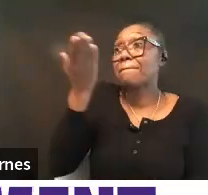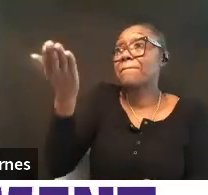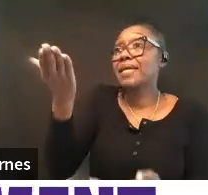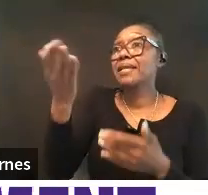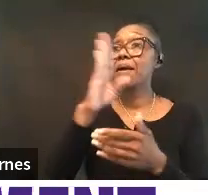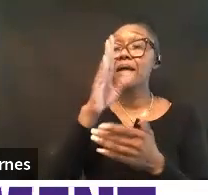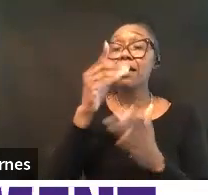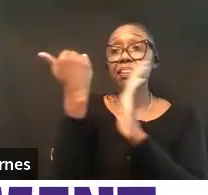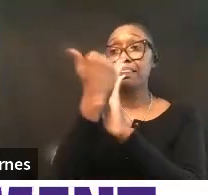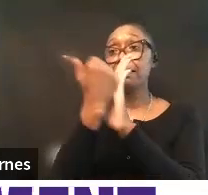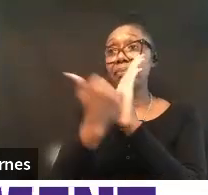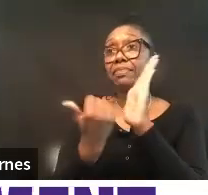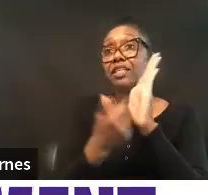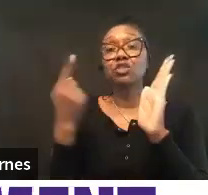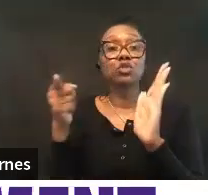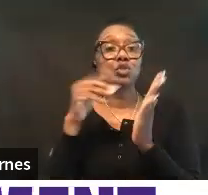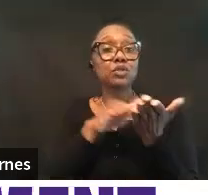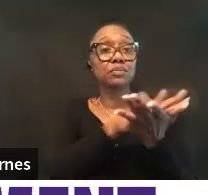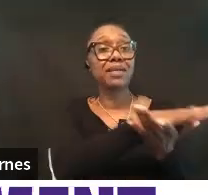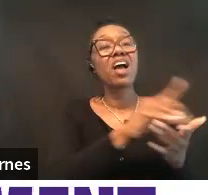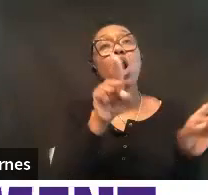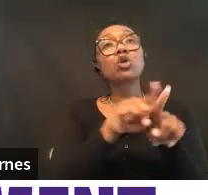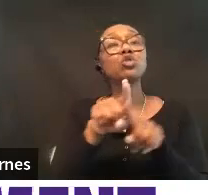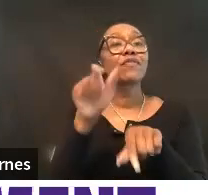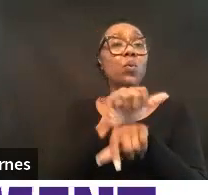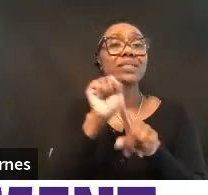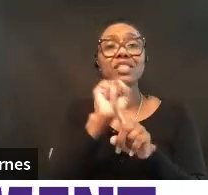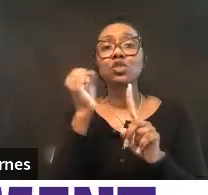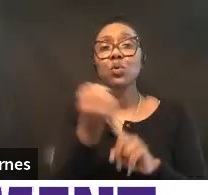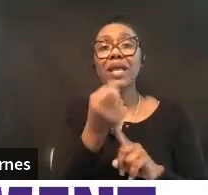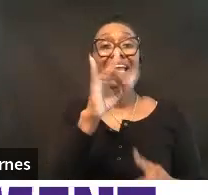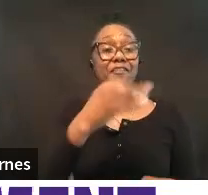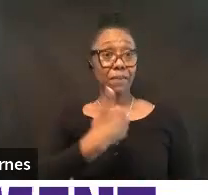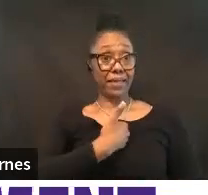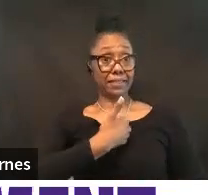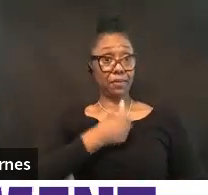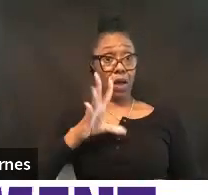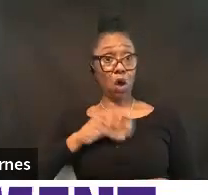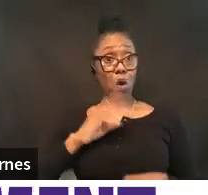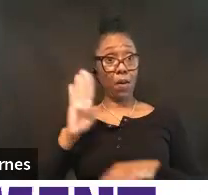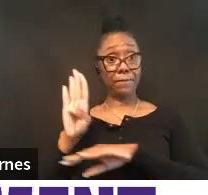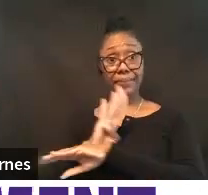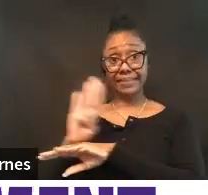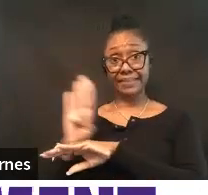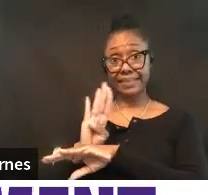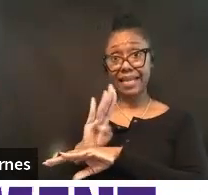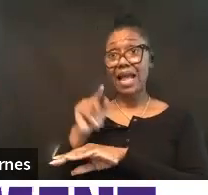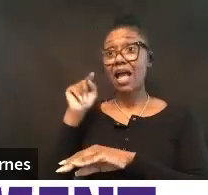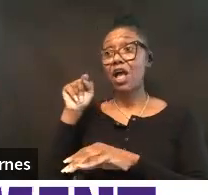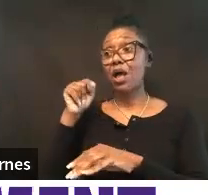Also, like if in a work situation somebody might be self employed, it might be a business expense.